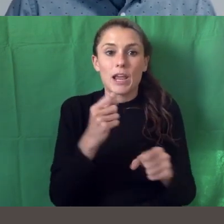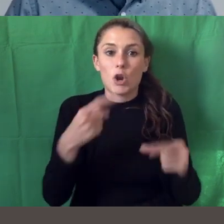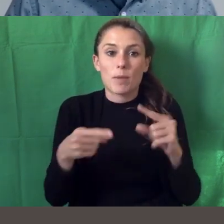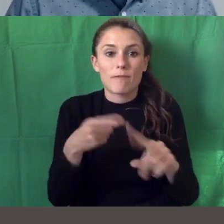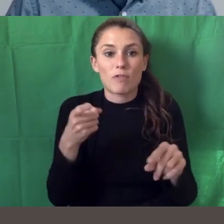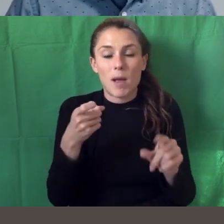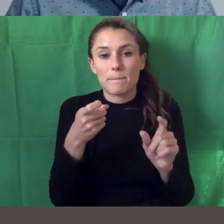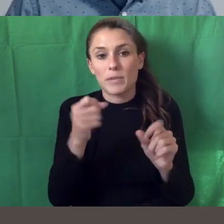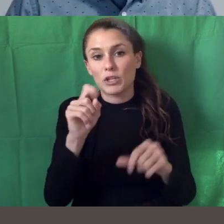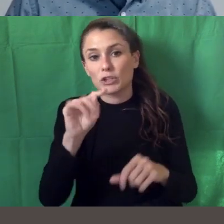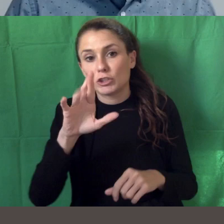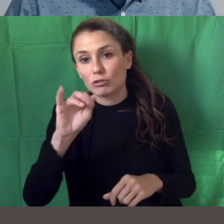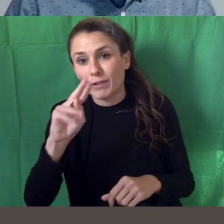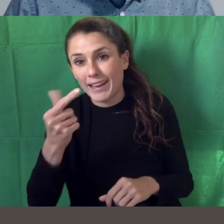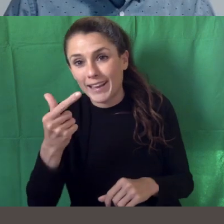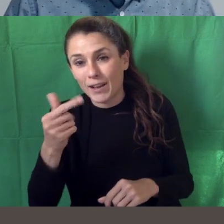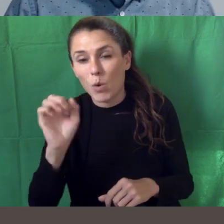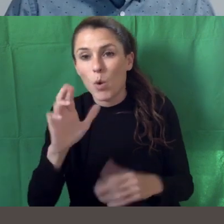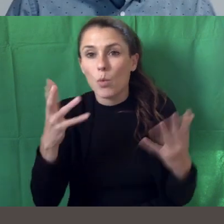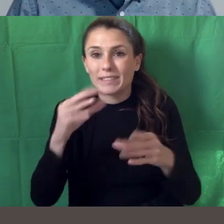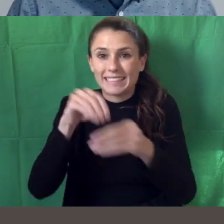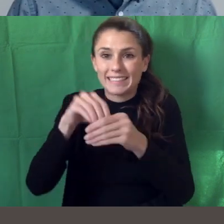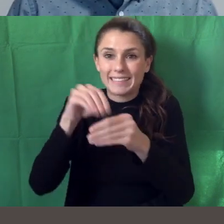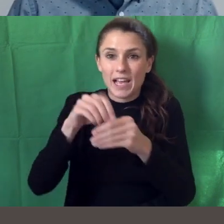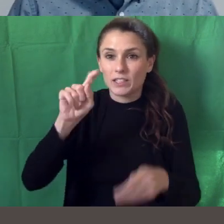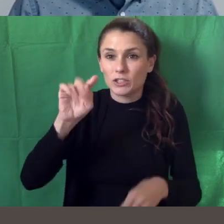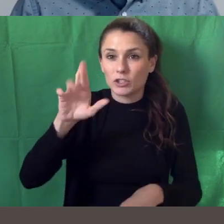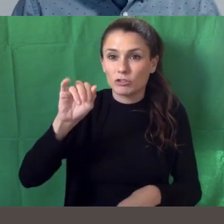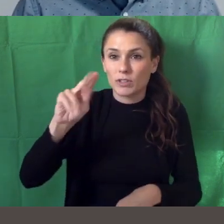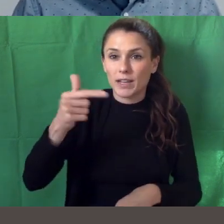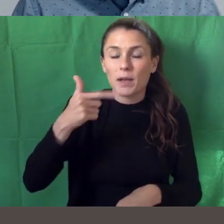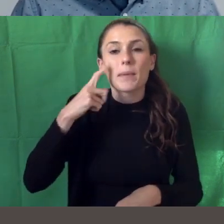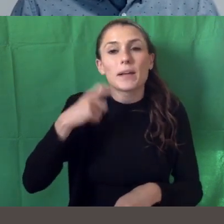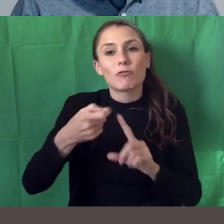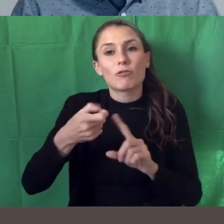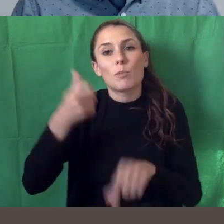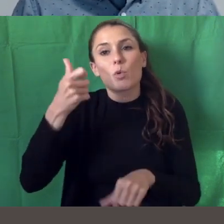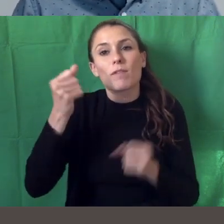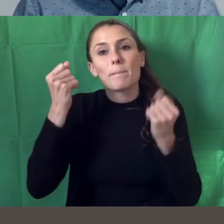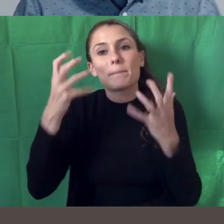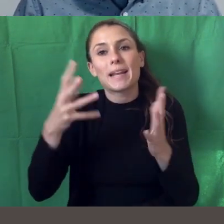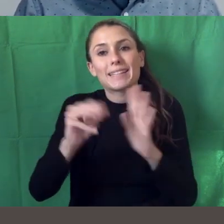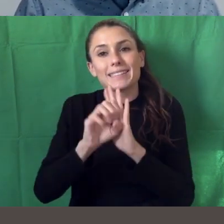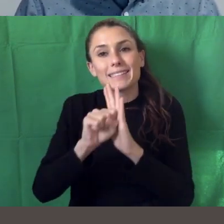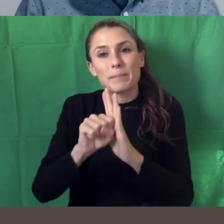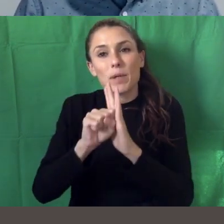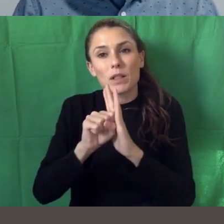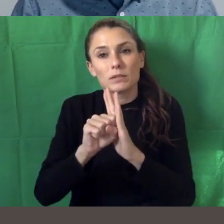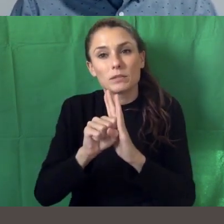or what was in that string, as I left out several of the symbols in my reading of it.